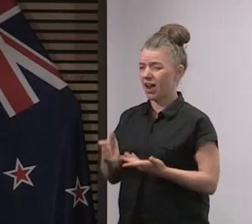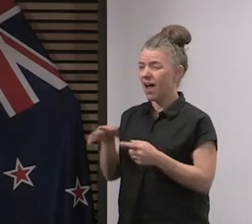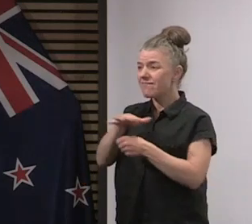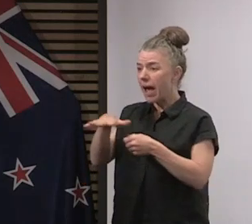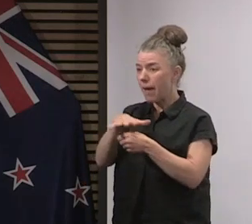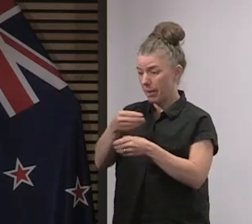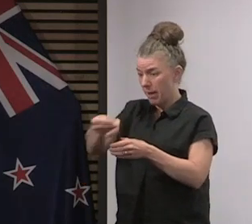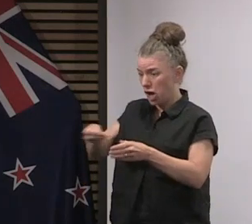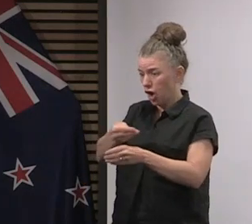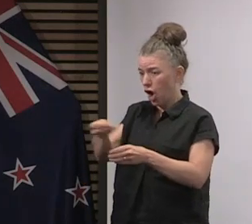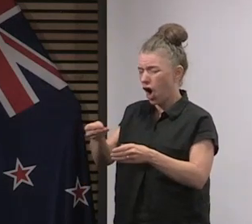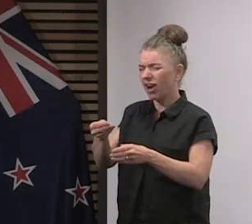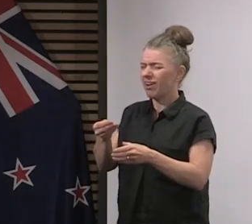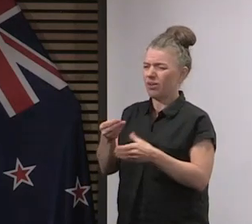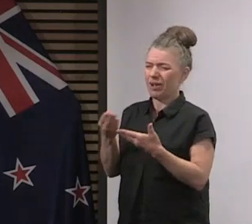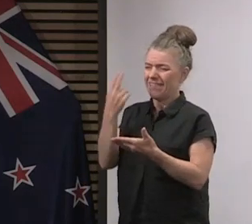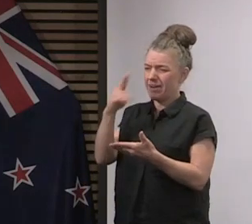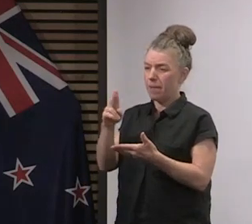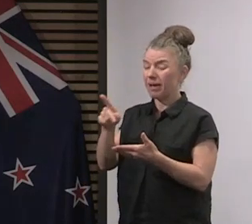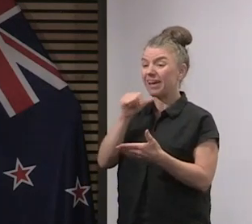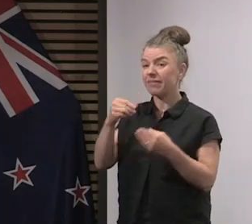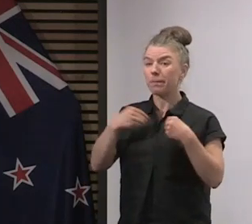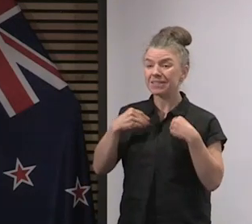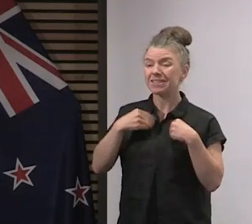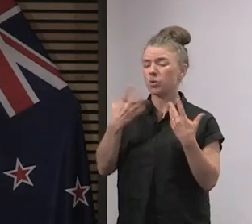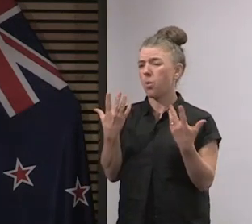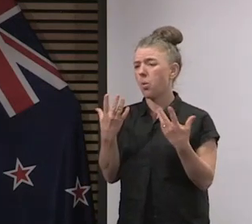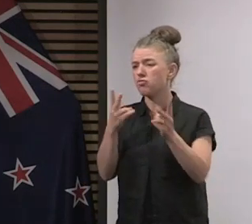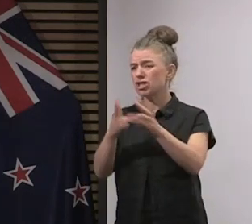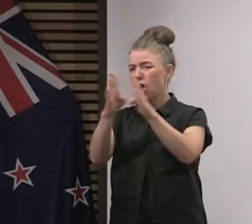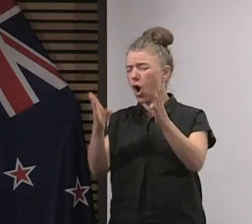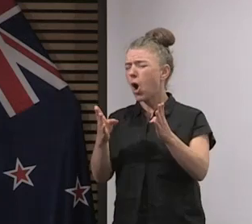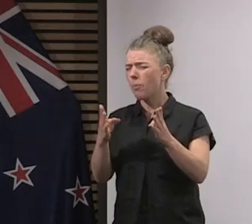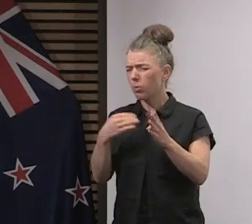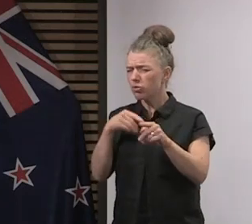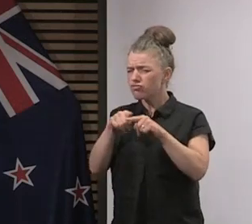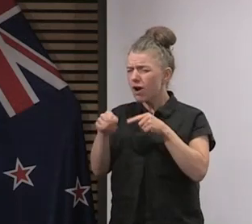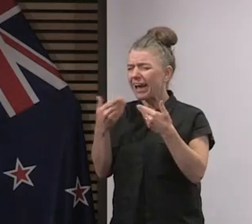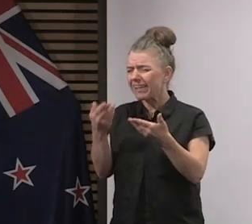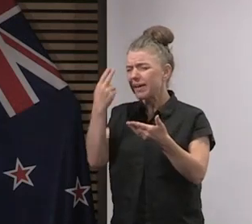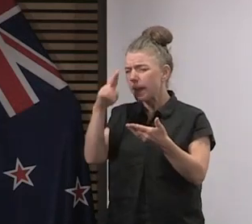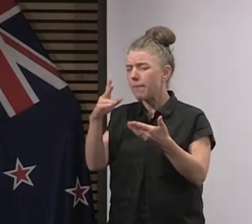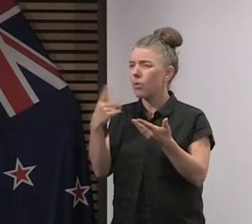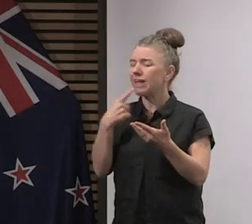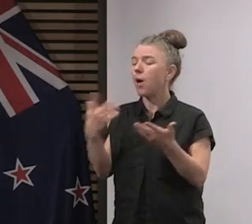Ifiable then we will try to maintain privacy there as a specific family group or something like that. We will